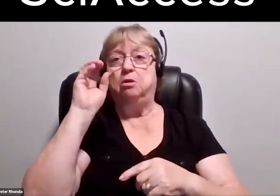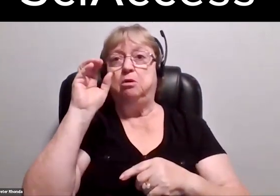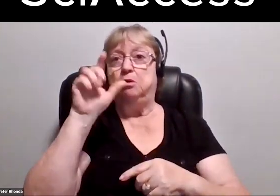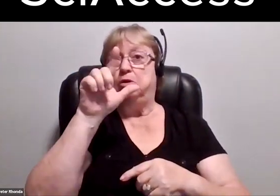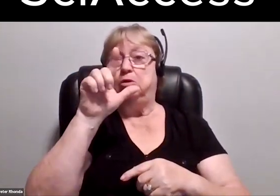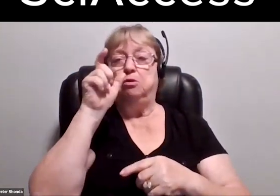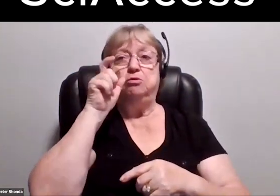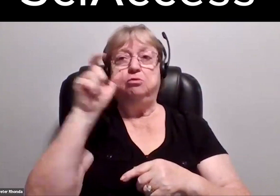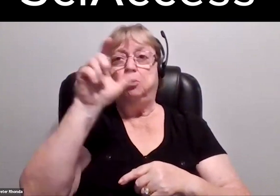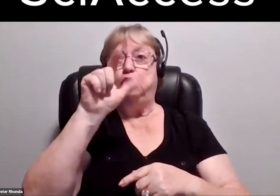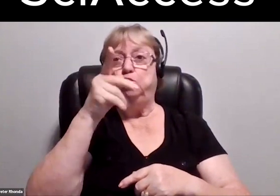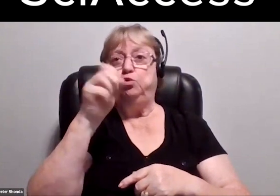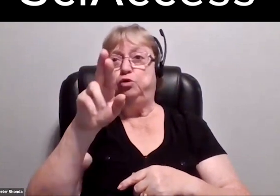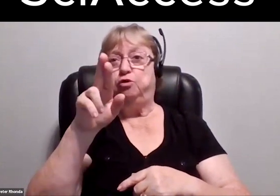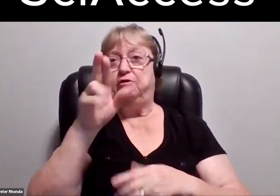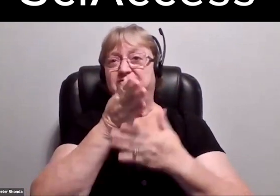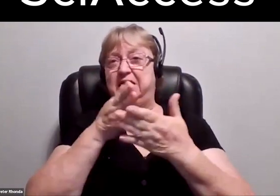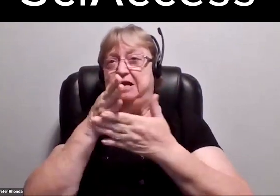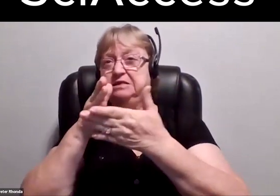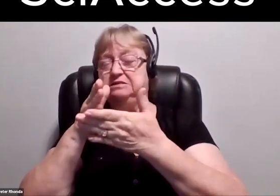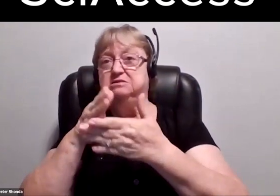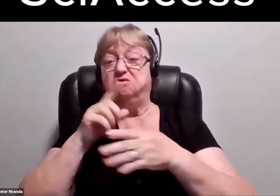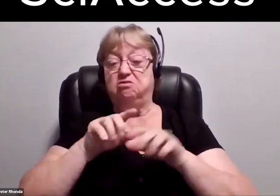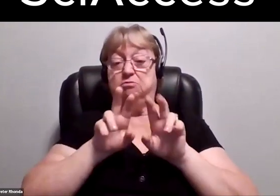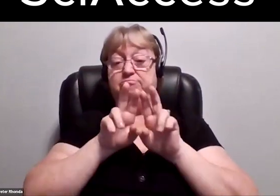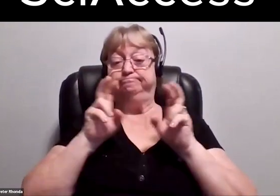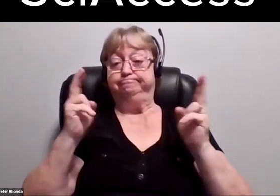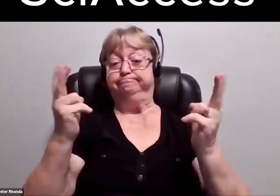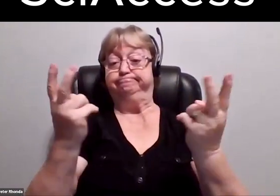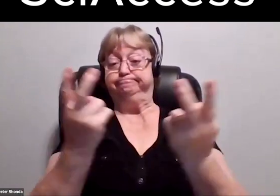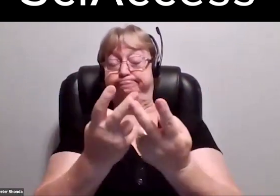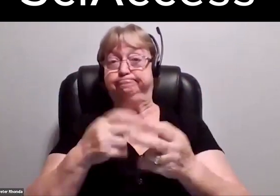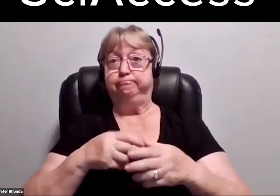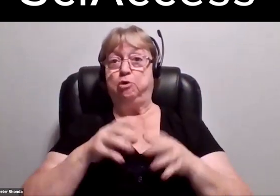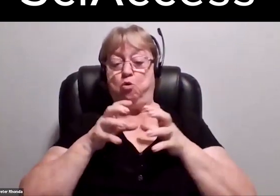each holding a little model of the moon on a little stick.